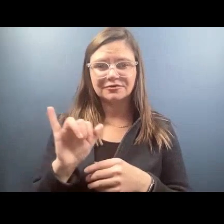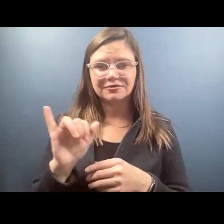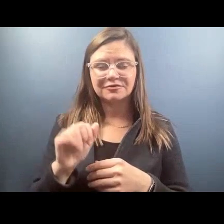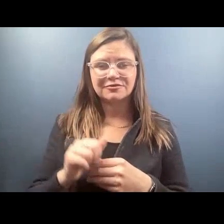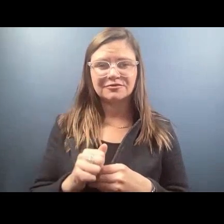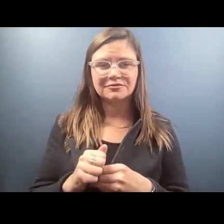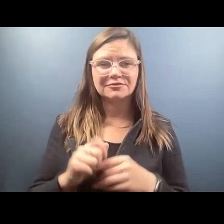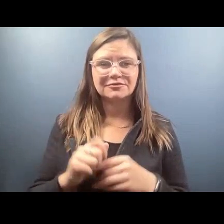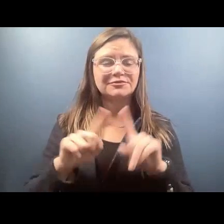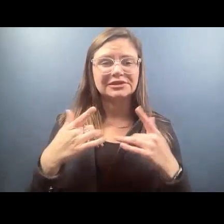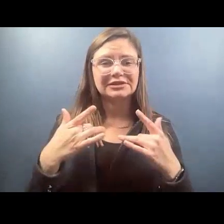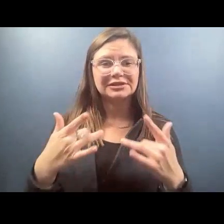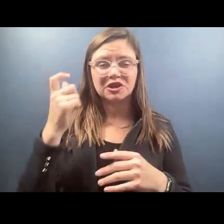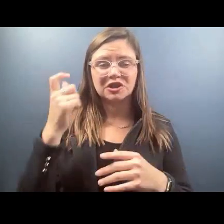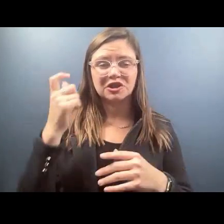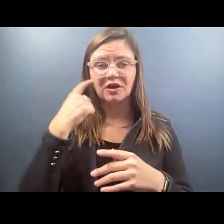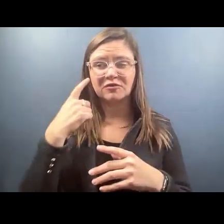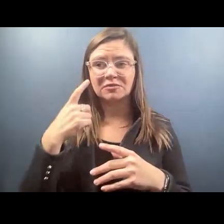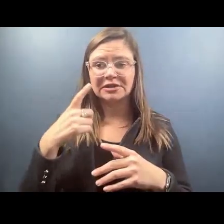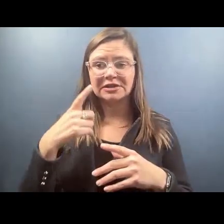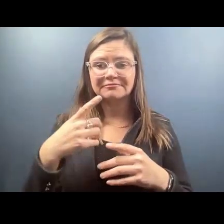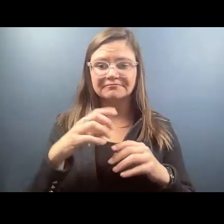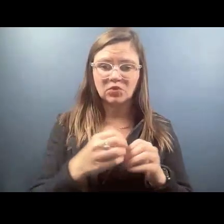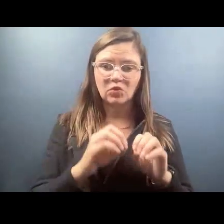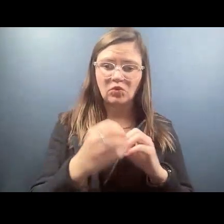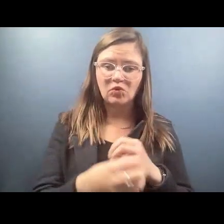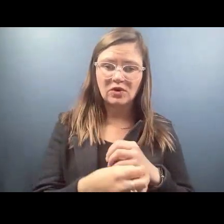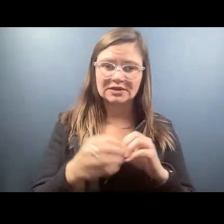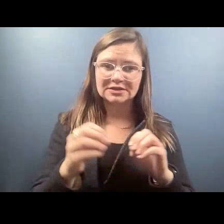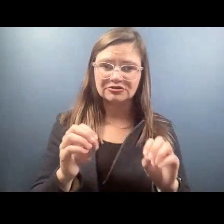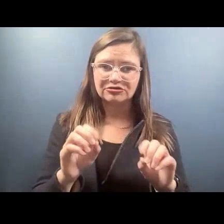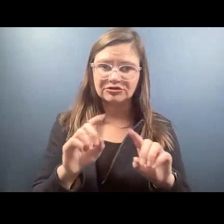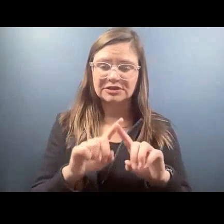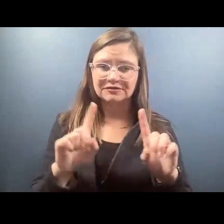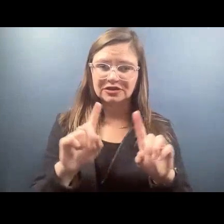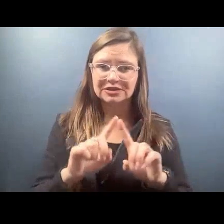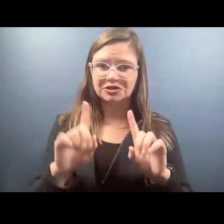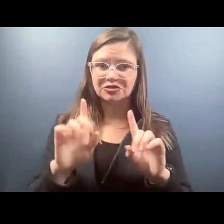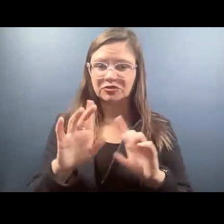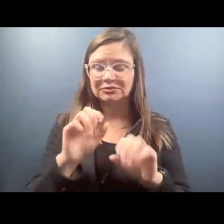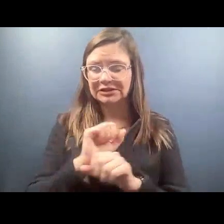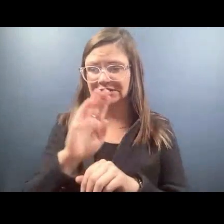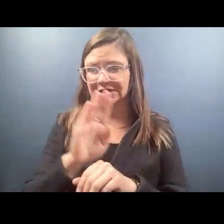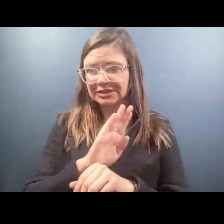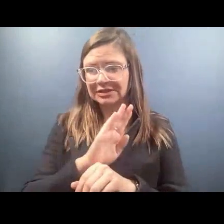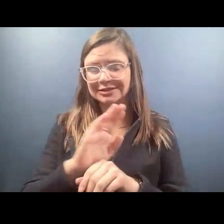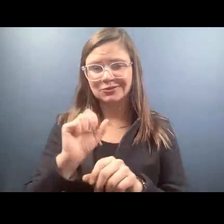But typically government organizations work in isolation to a degree because you're busy working on your own mission driven, you know,